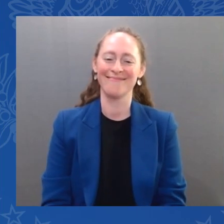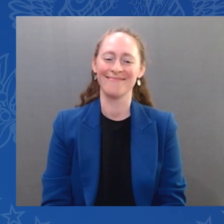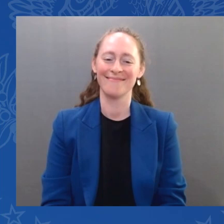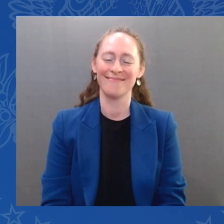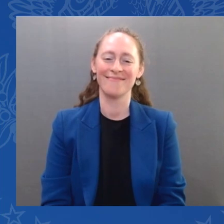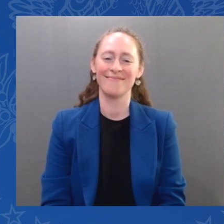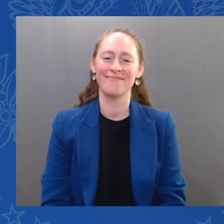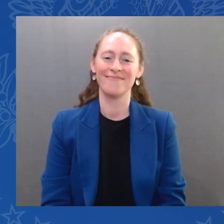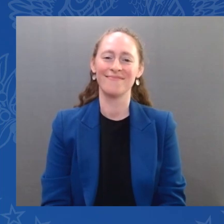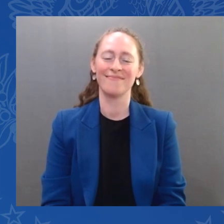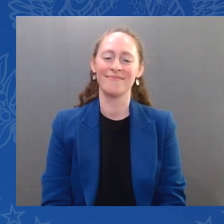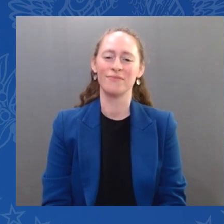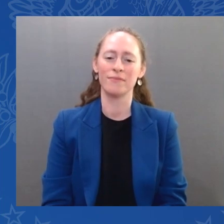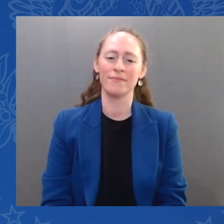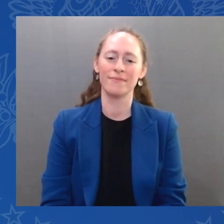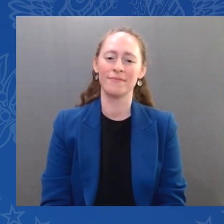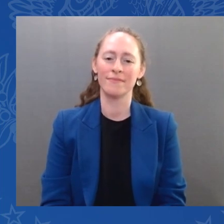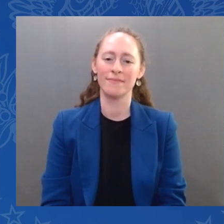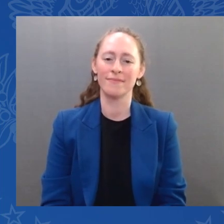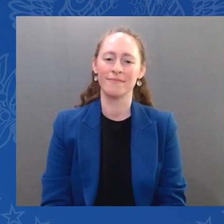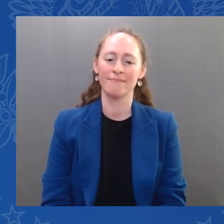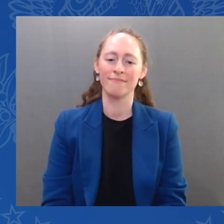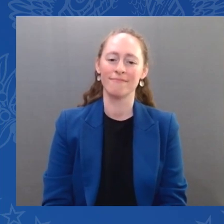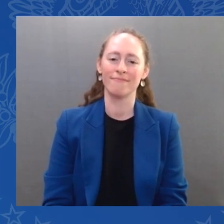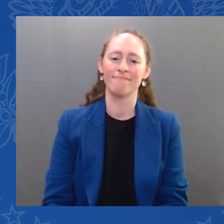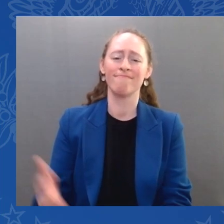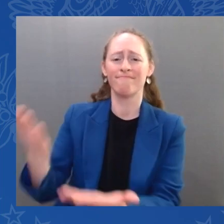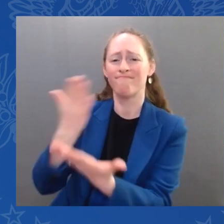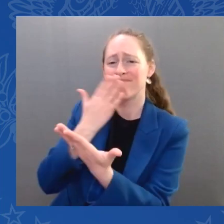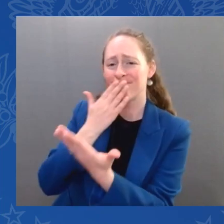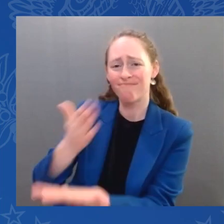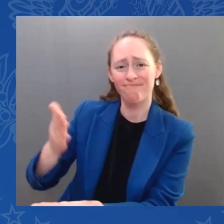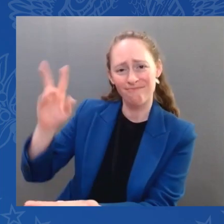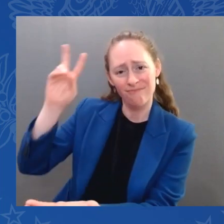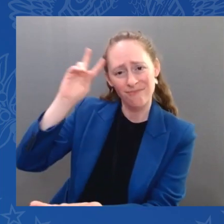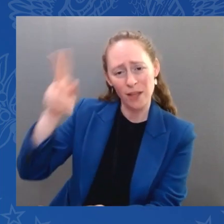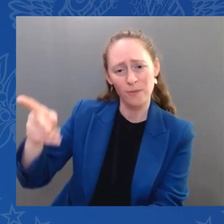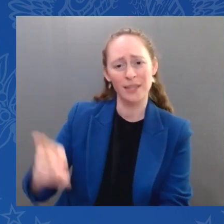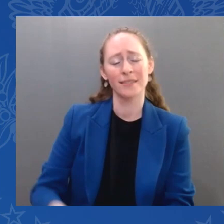But more importantly, on behalf of my sibling, Robin Angelo Ramon,